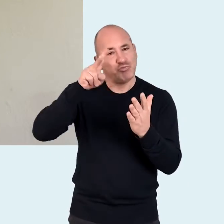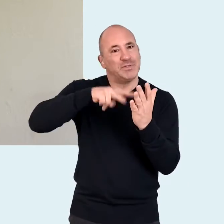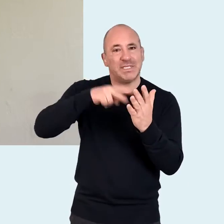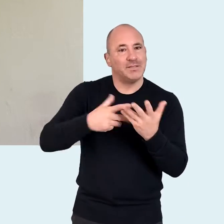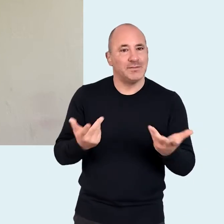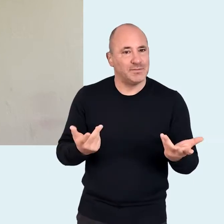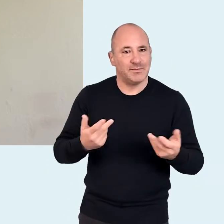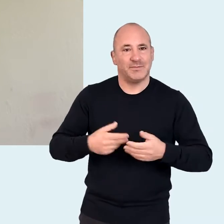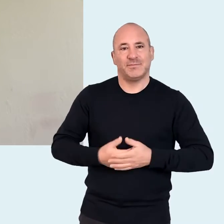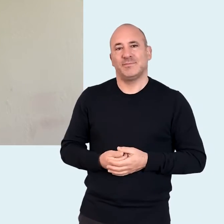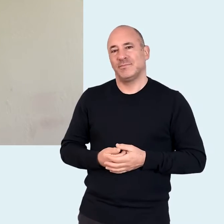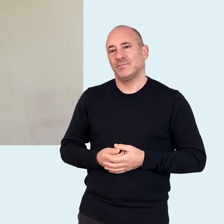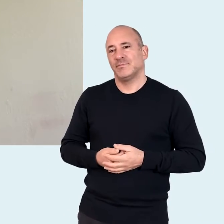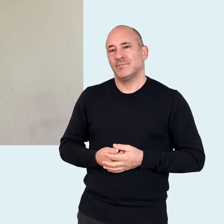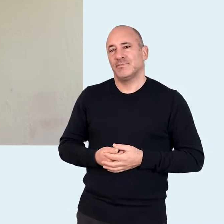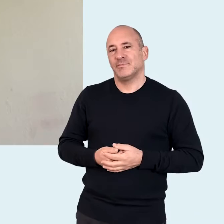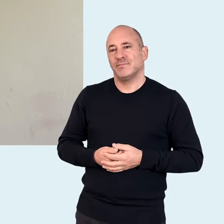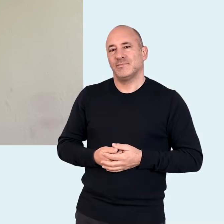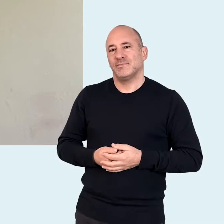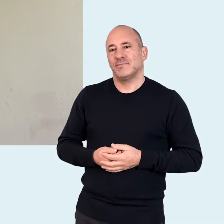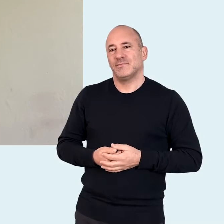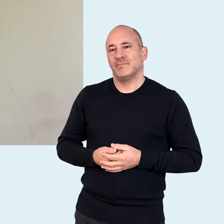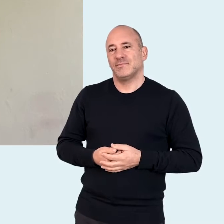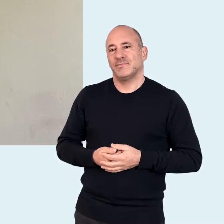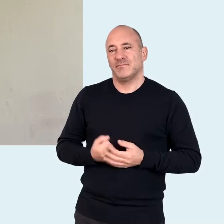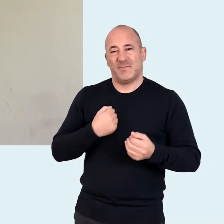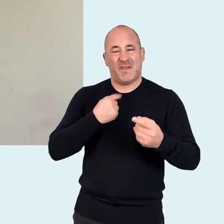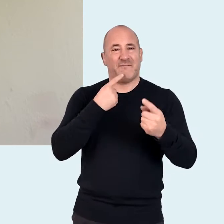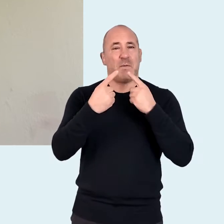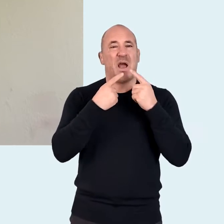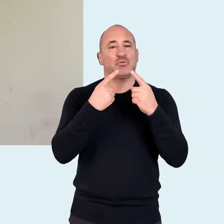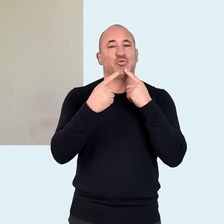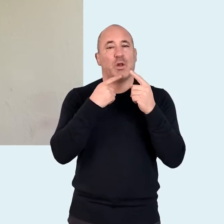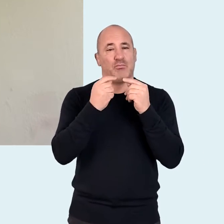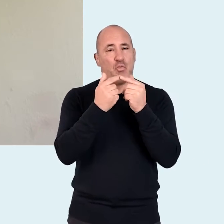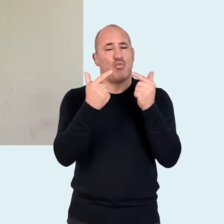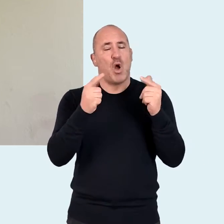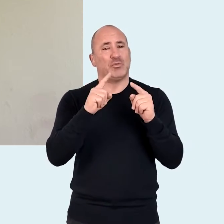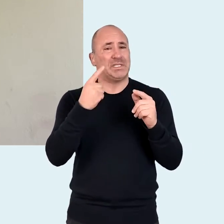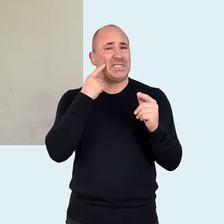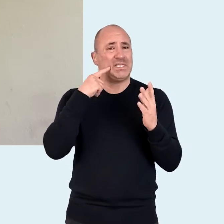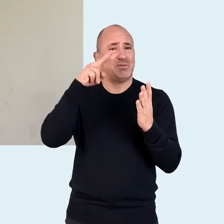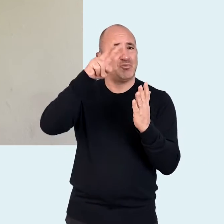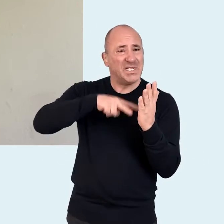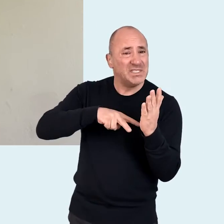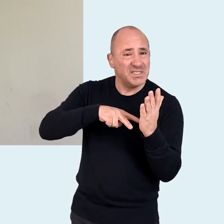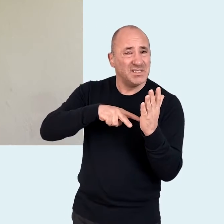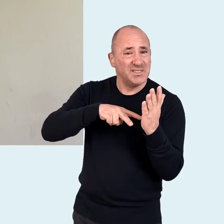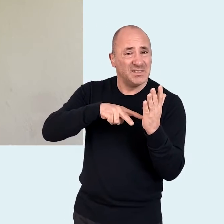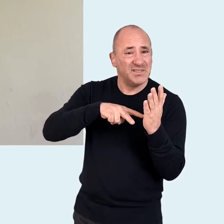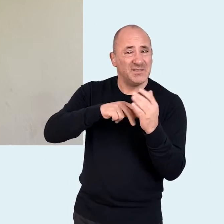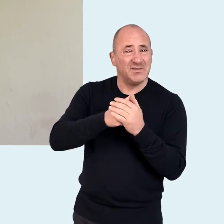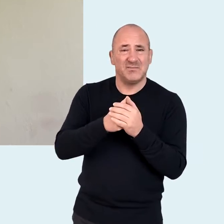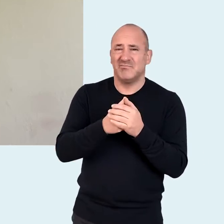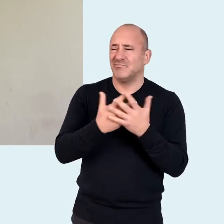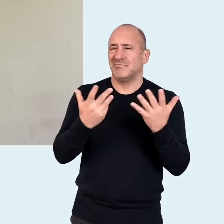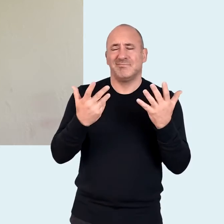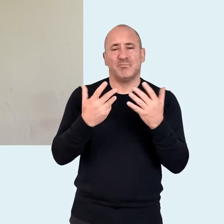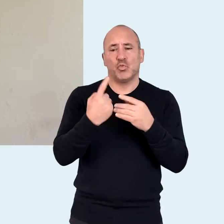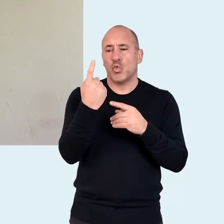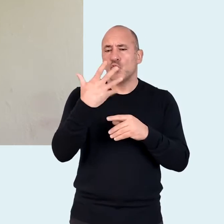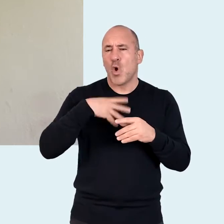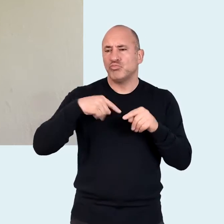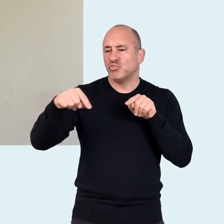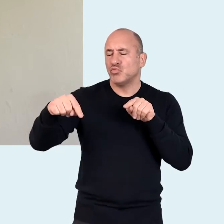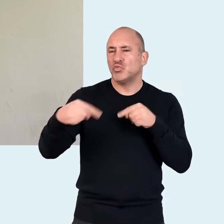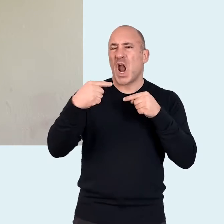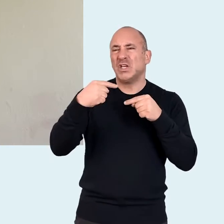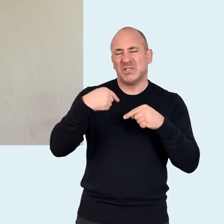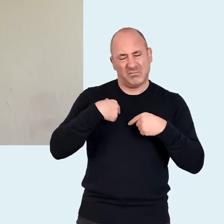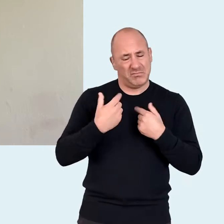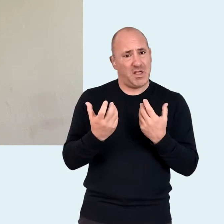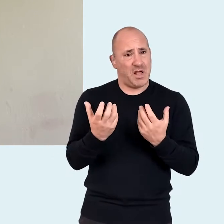started an audio newsletter, which is a visual thing. A lot of our information as easy read